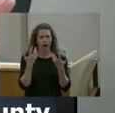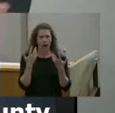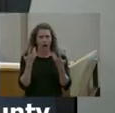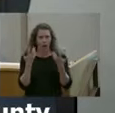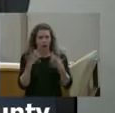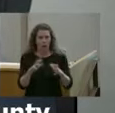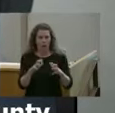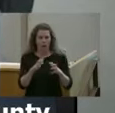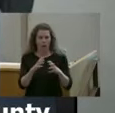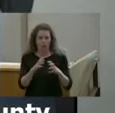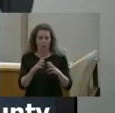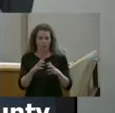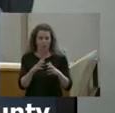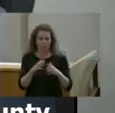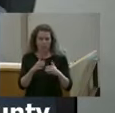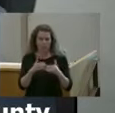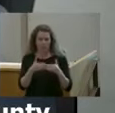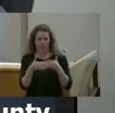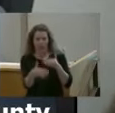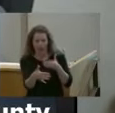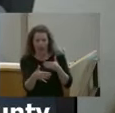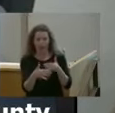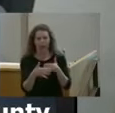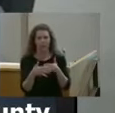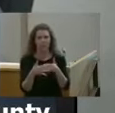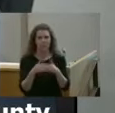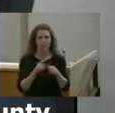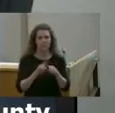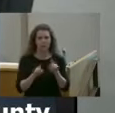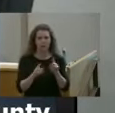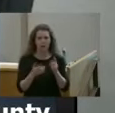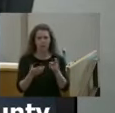so, maybe I can just talk a little bit about some general principles of the